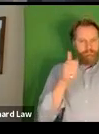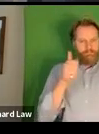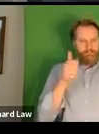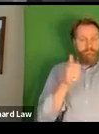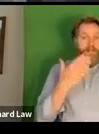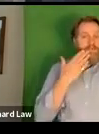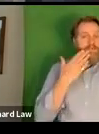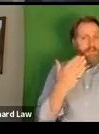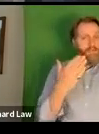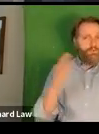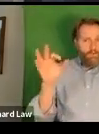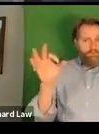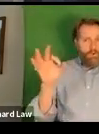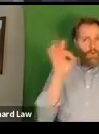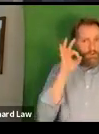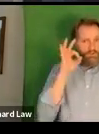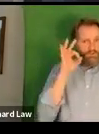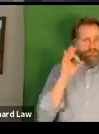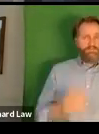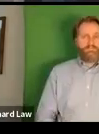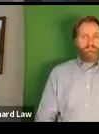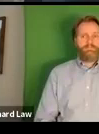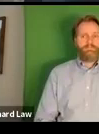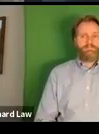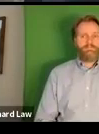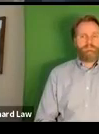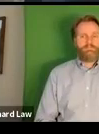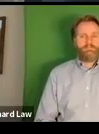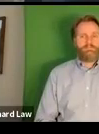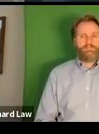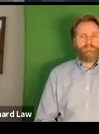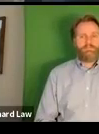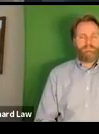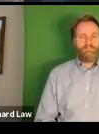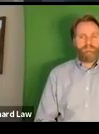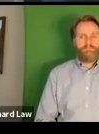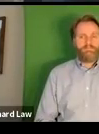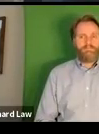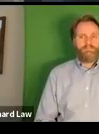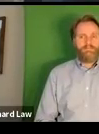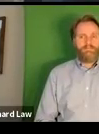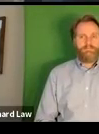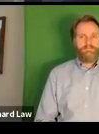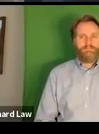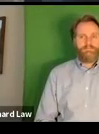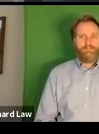for that question Malcolm and I the way you phrased the question the